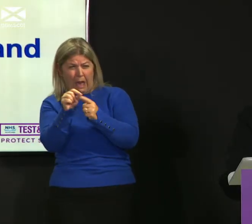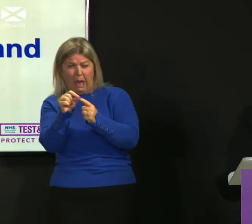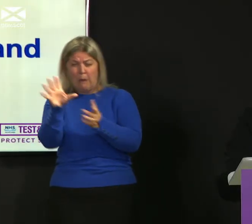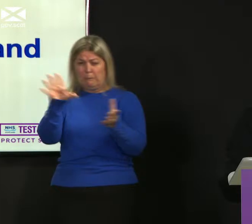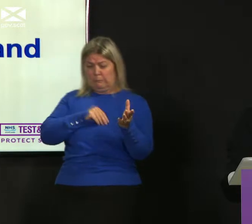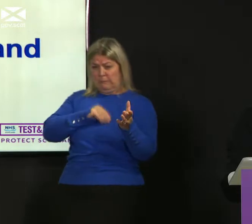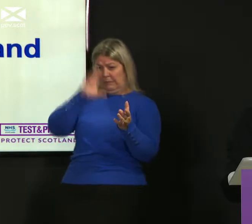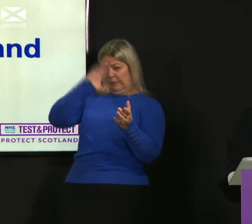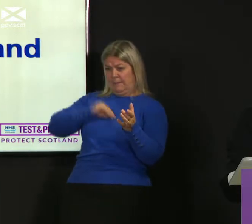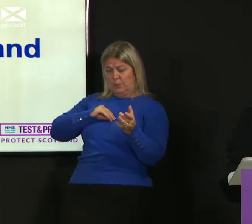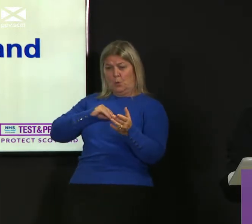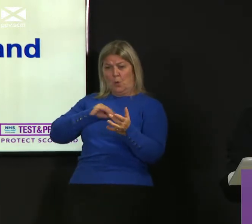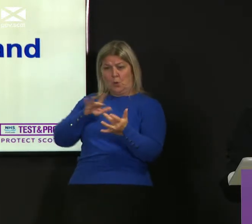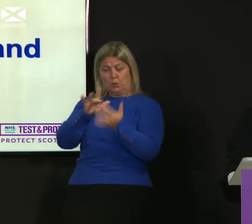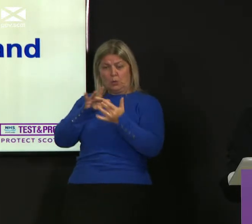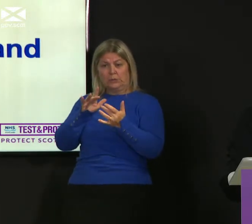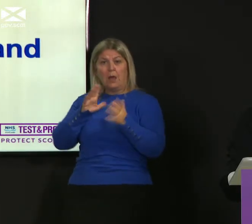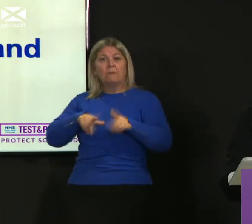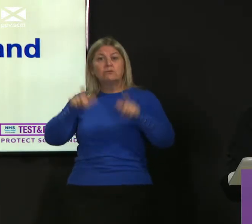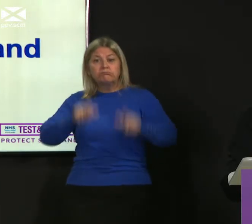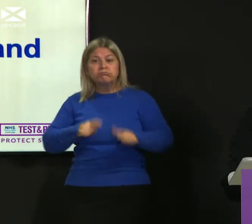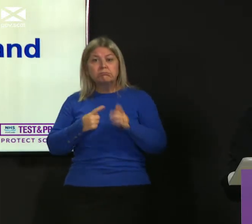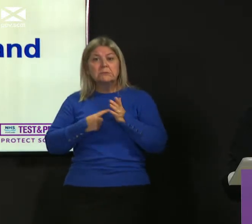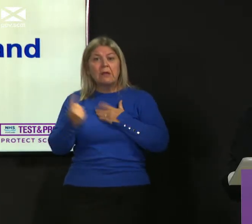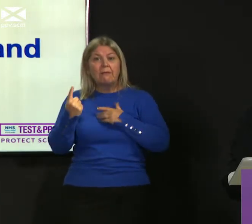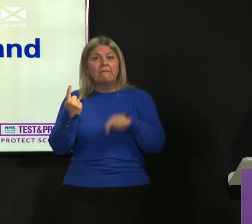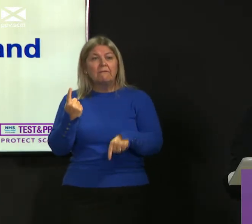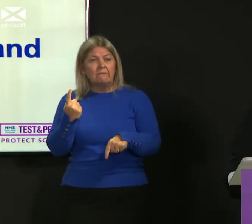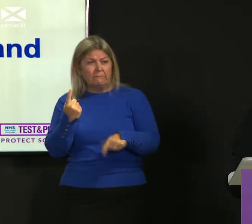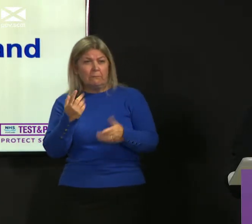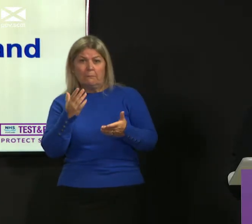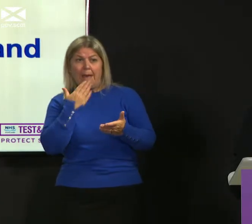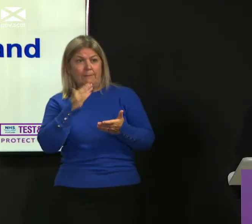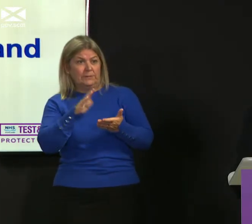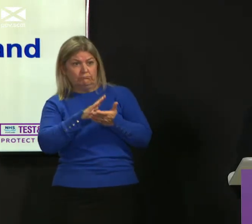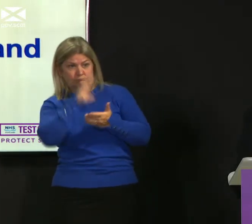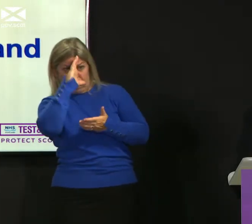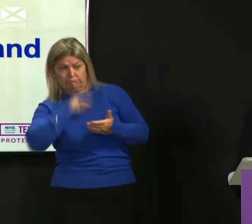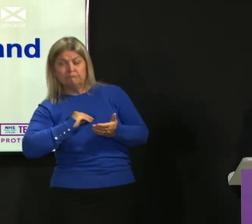passed on to me then I'll be very happy to have a look at it. But let's remember how test and